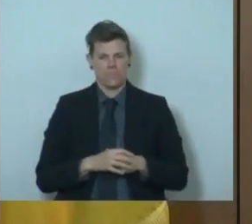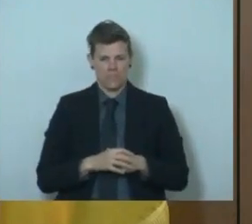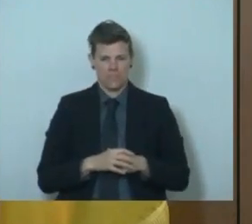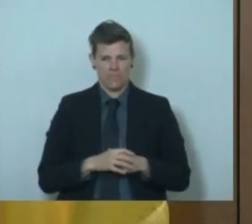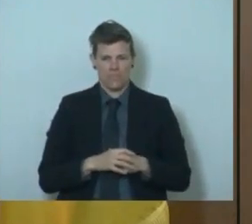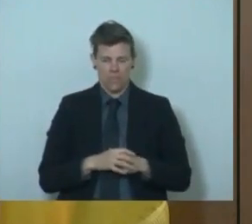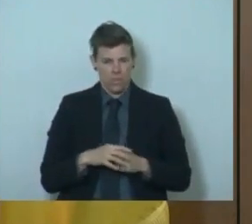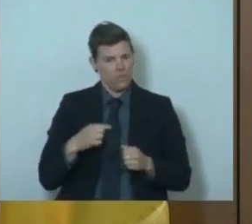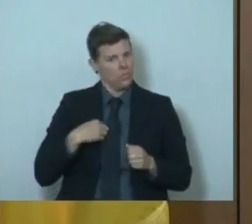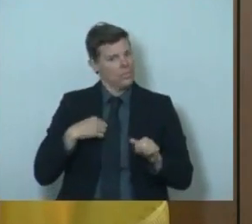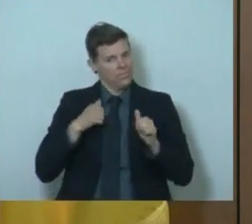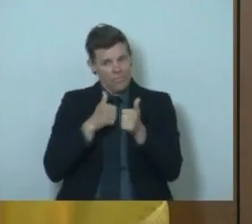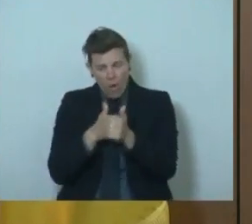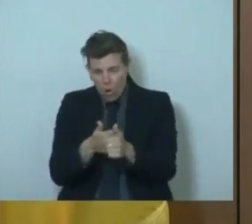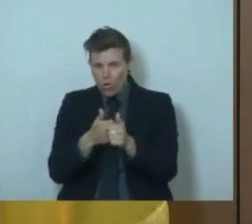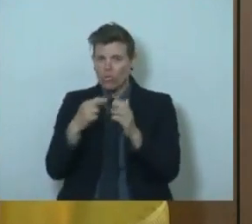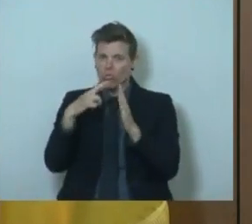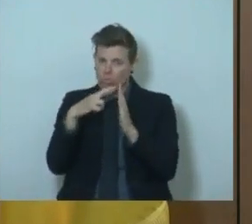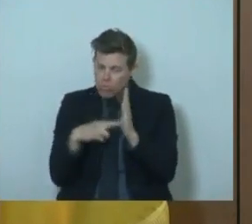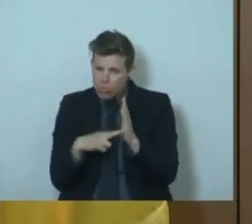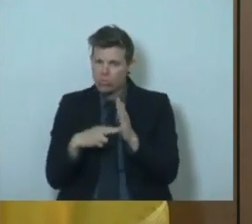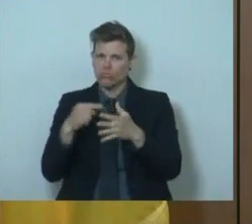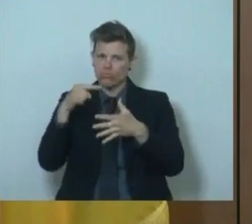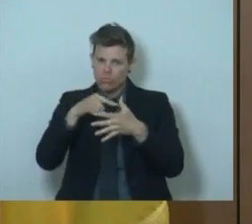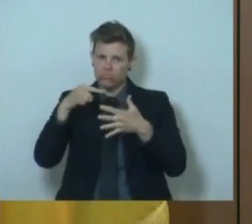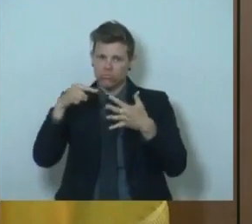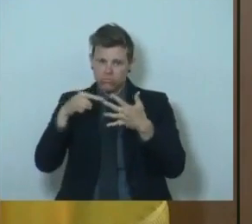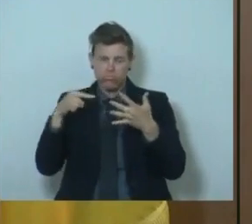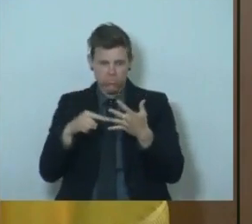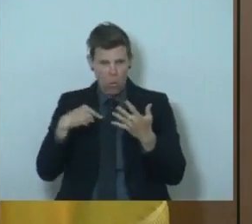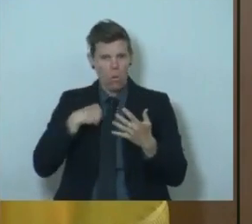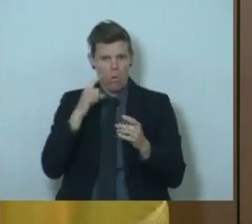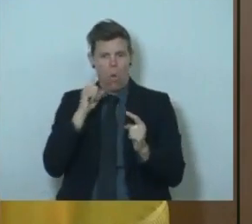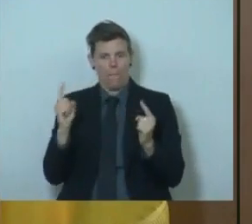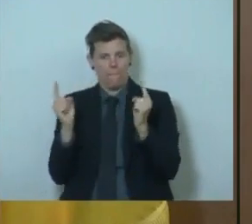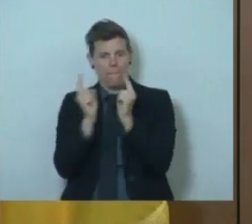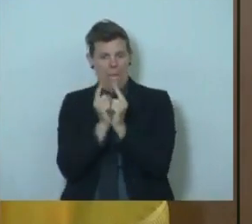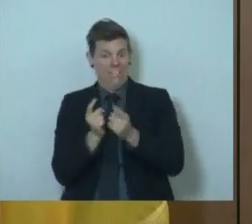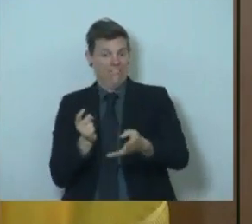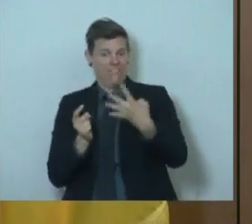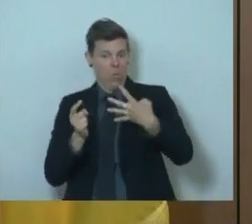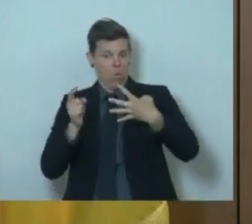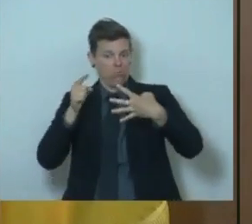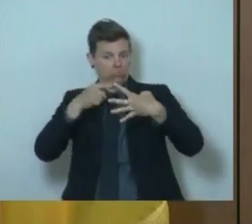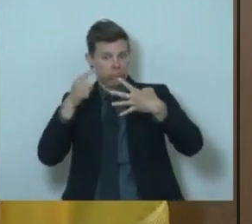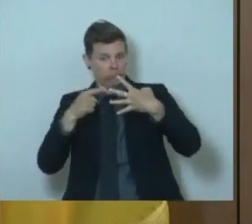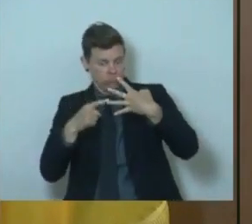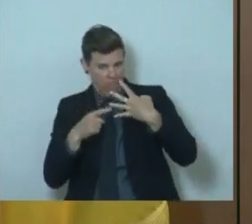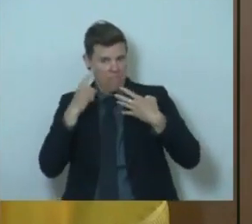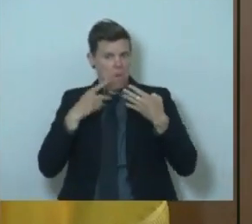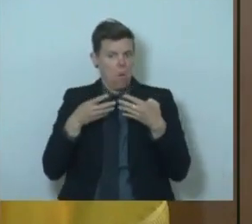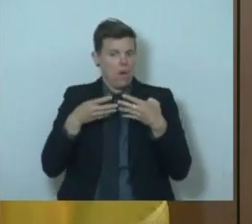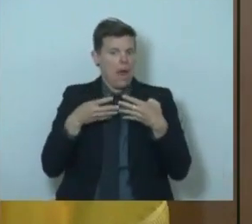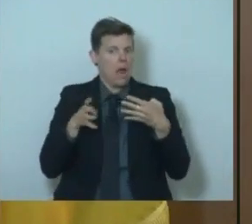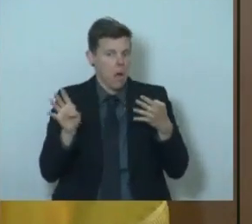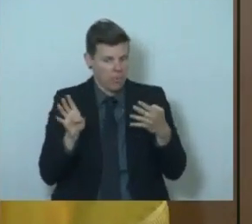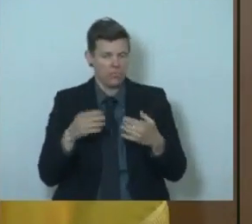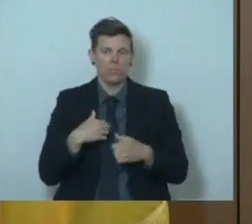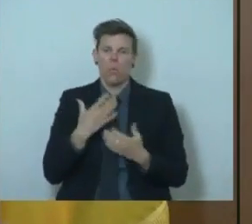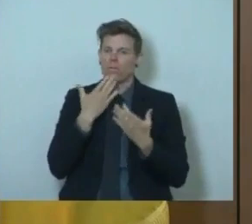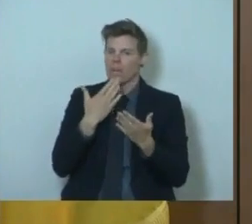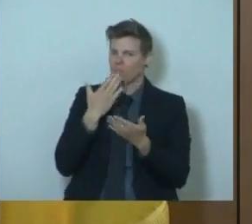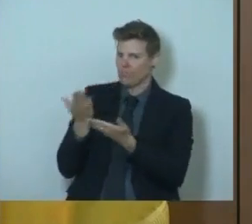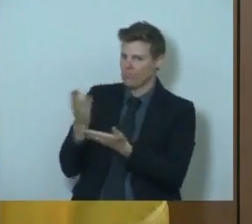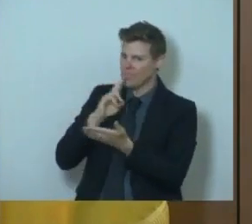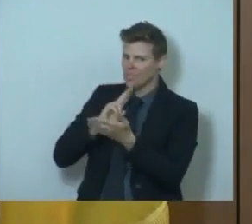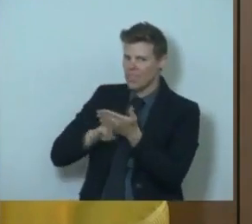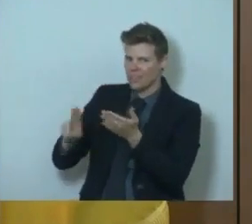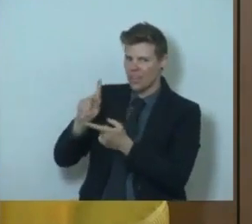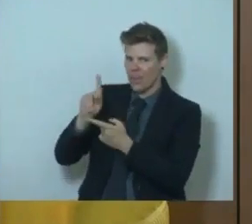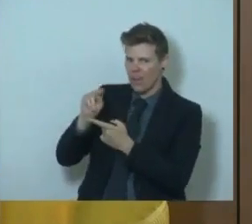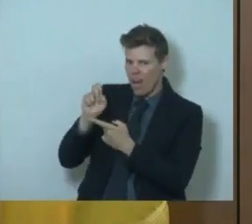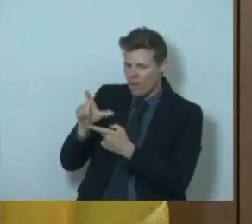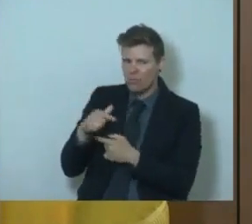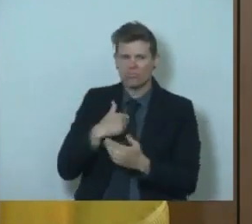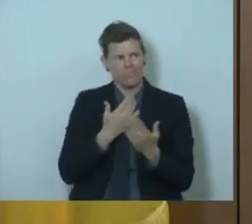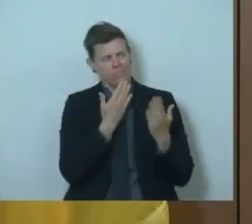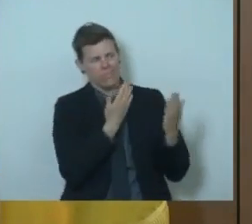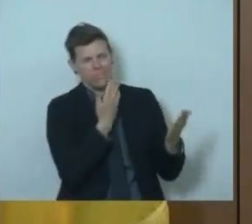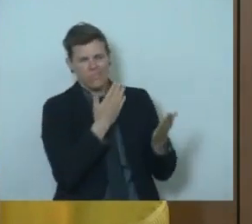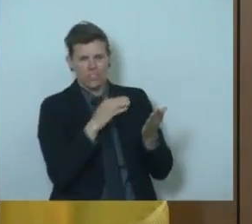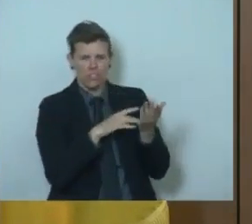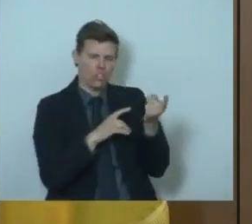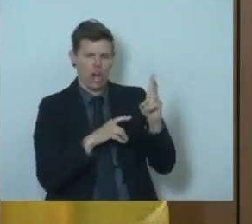I WANT TO THANK YOU VERY MUCH FOR TUNING IN AND DOING YOUR PART TO MAKE SURE WE STAY ON TRACK AND MEETING THE GATING CRITERIA.